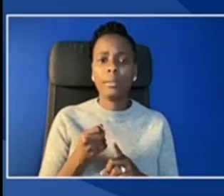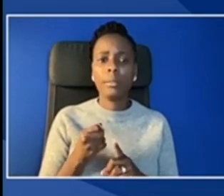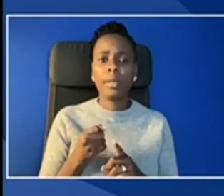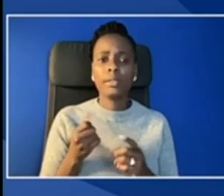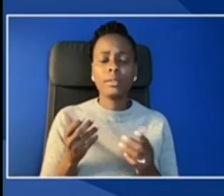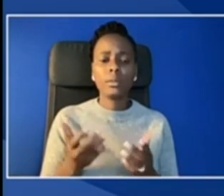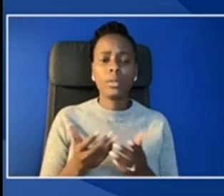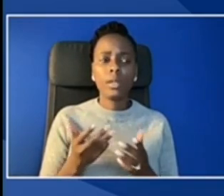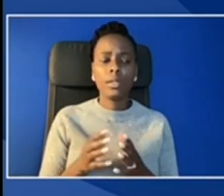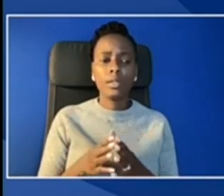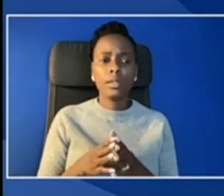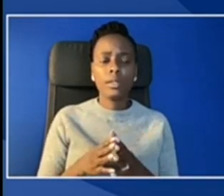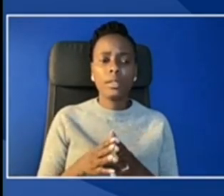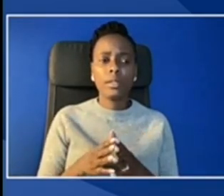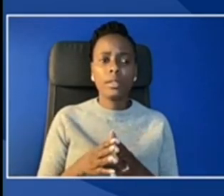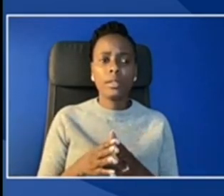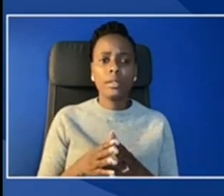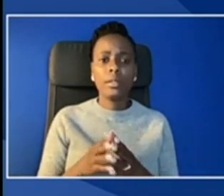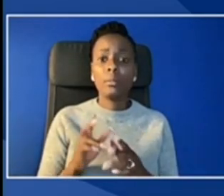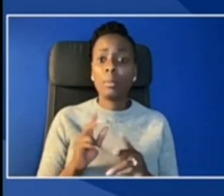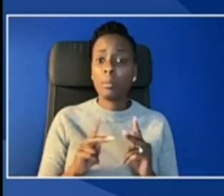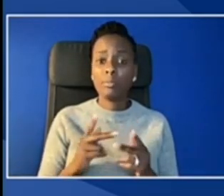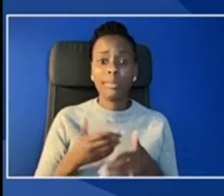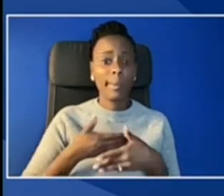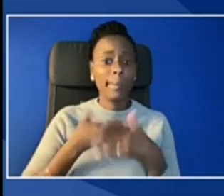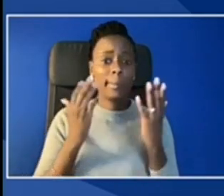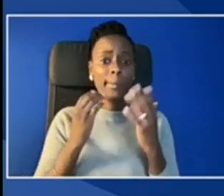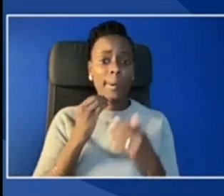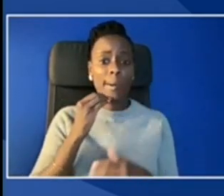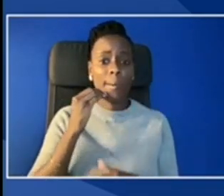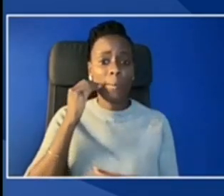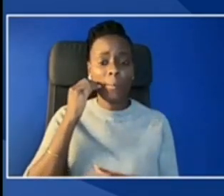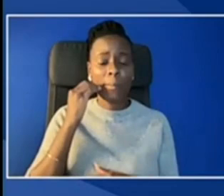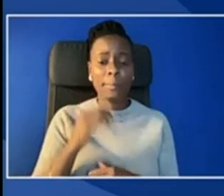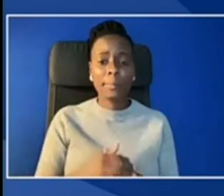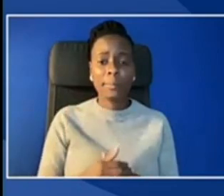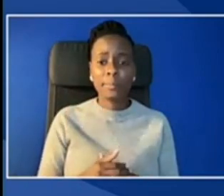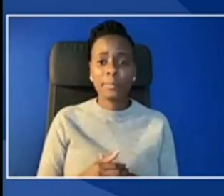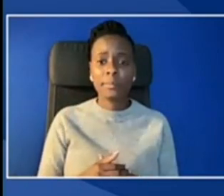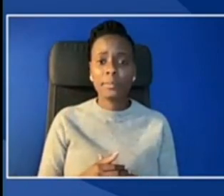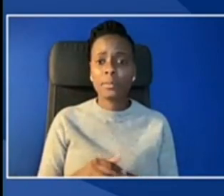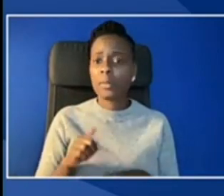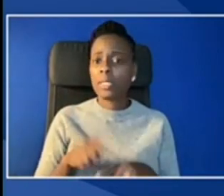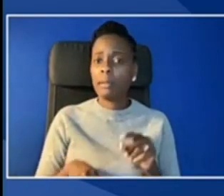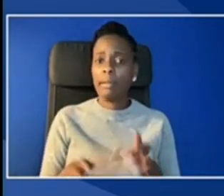are going homeless, they're not able to get basic necessities such as keeping a